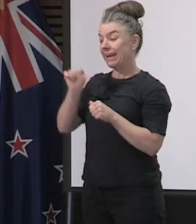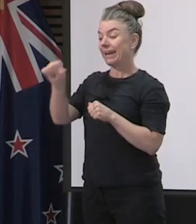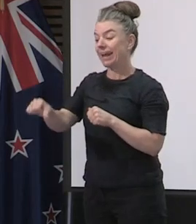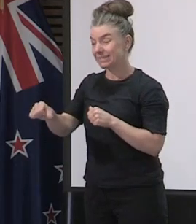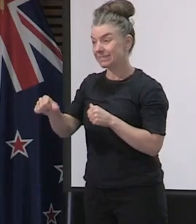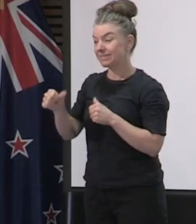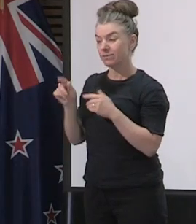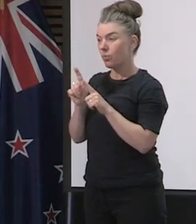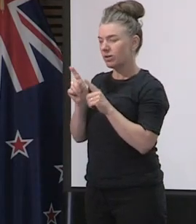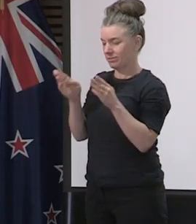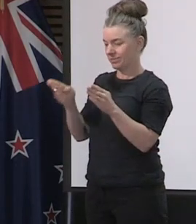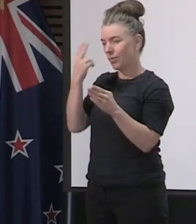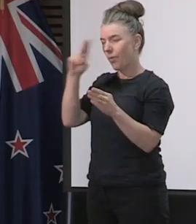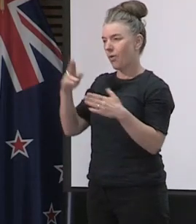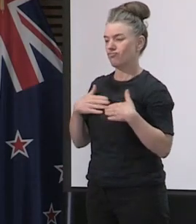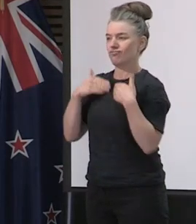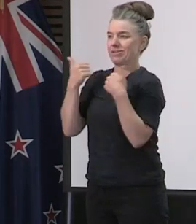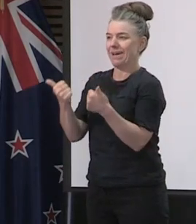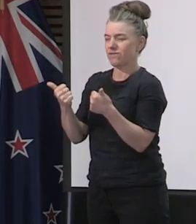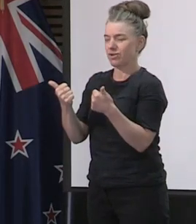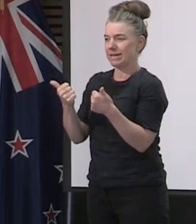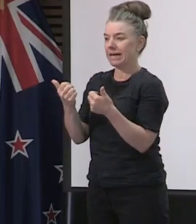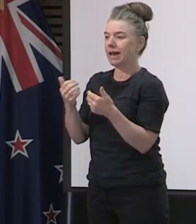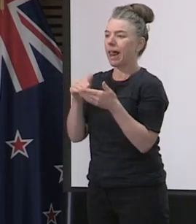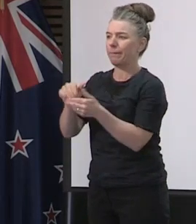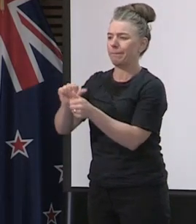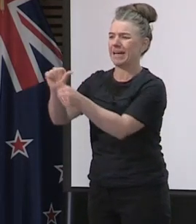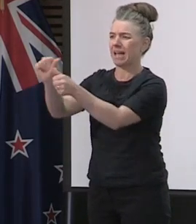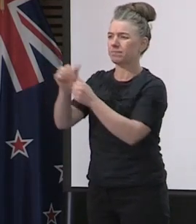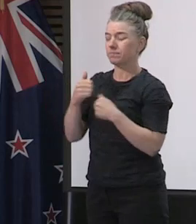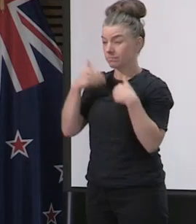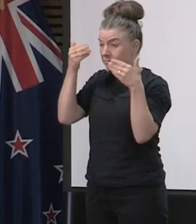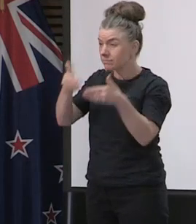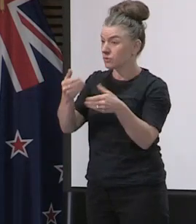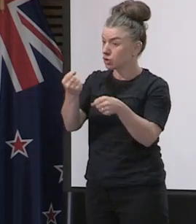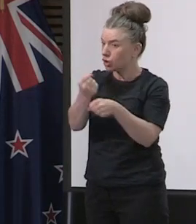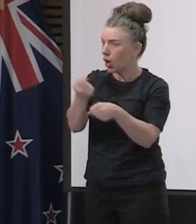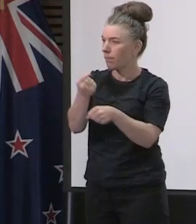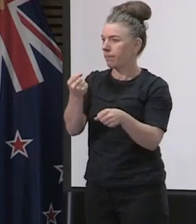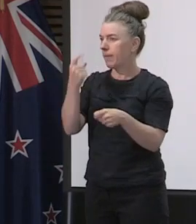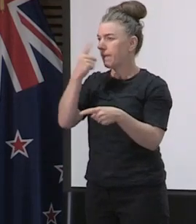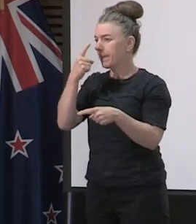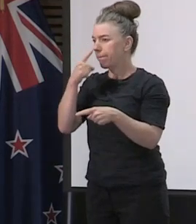the next stage in our journey of rebuilding together is